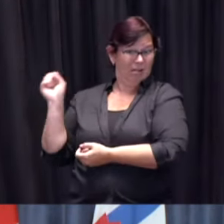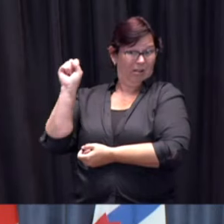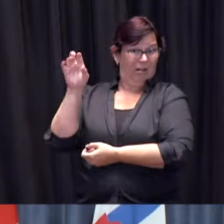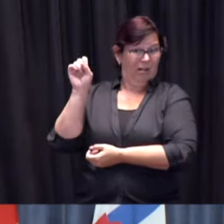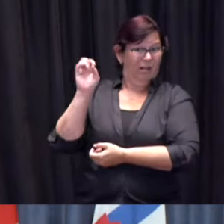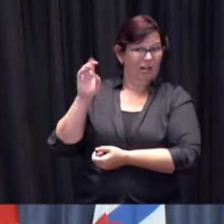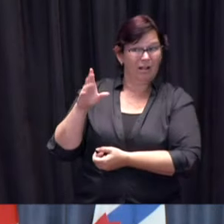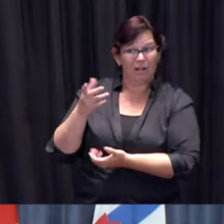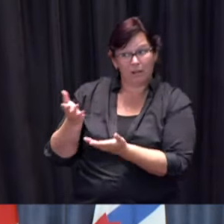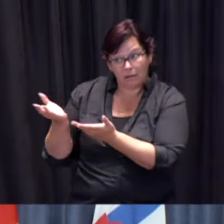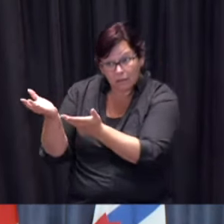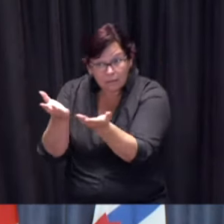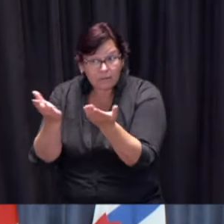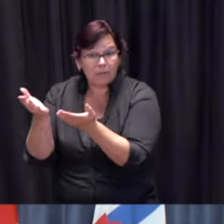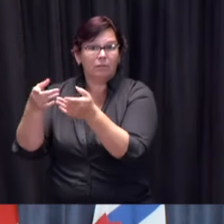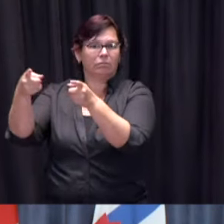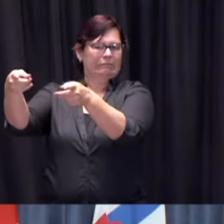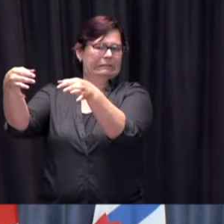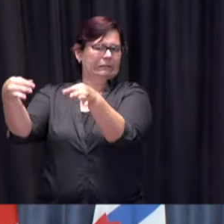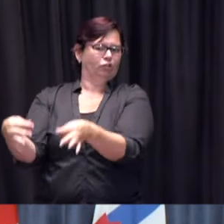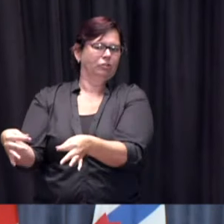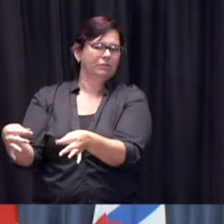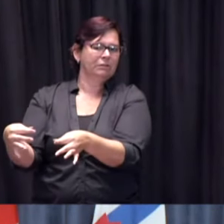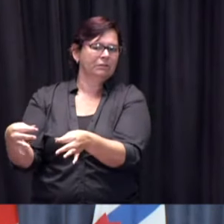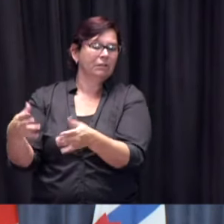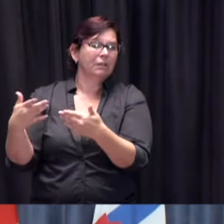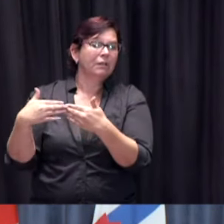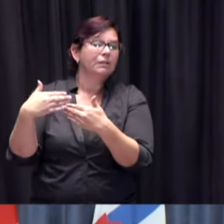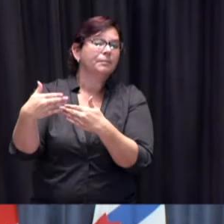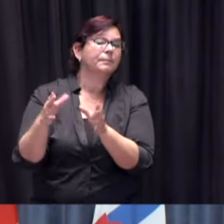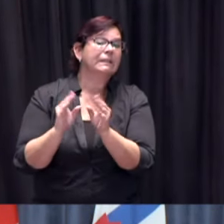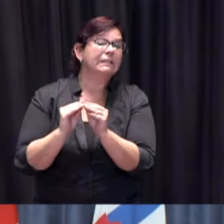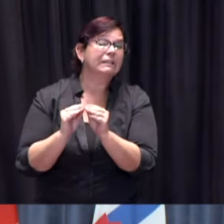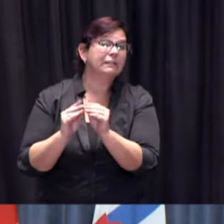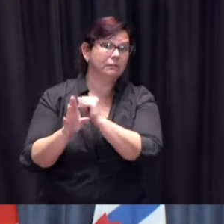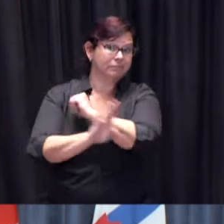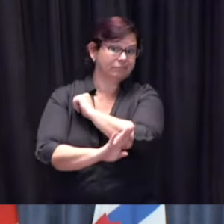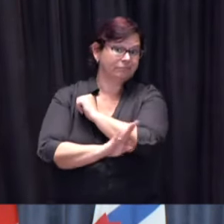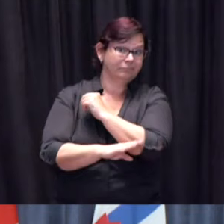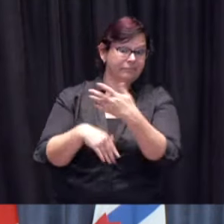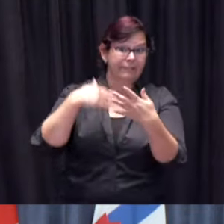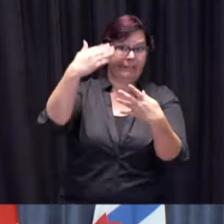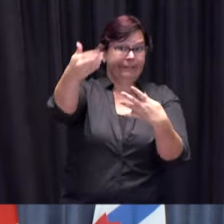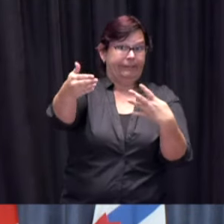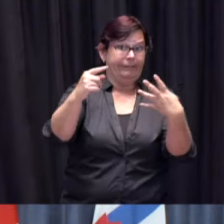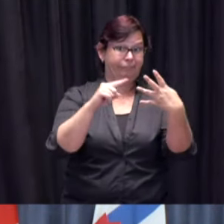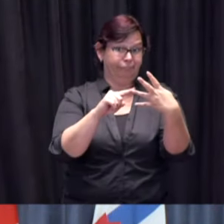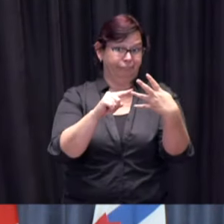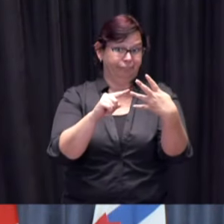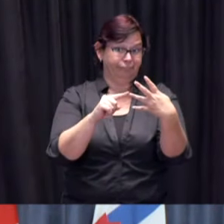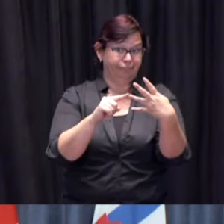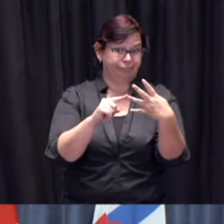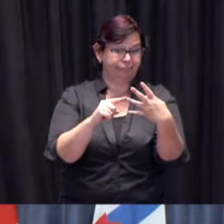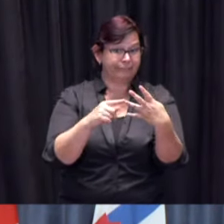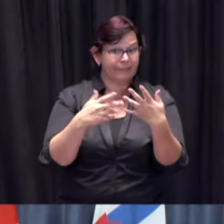here for another month or so we will come back to council around September or October and